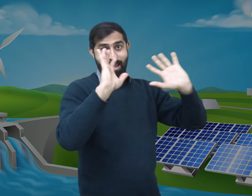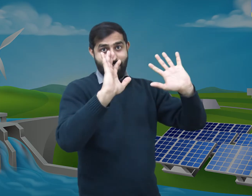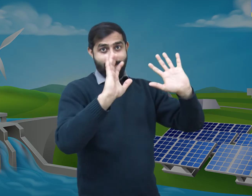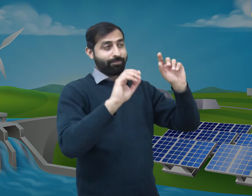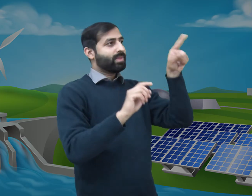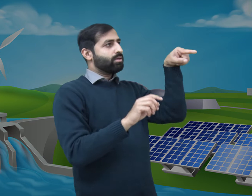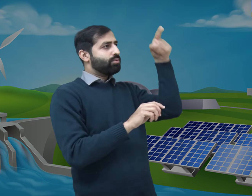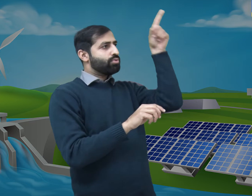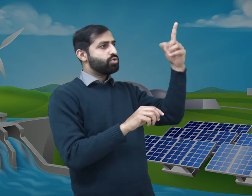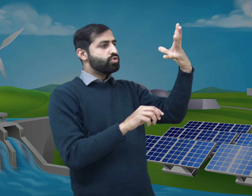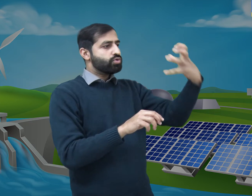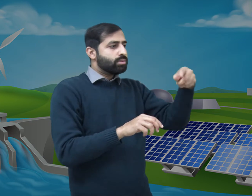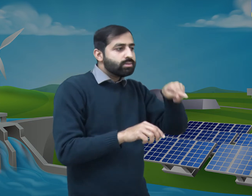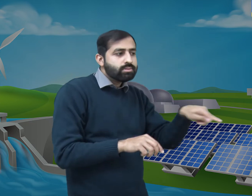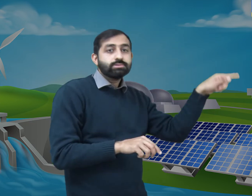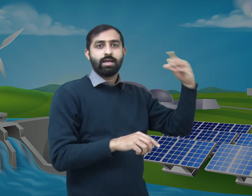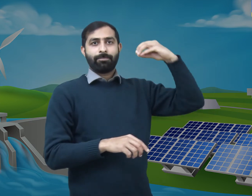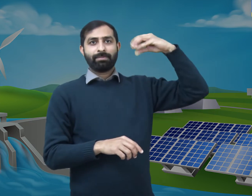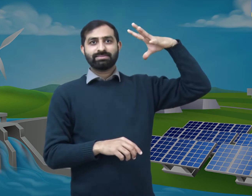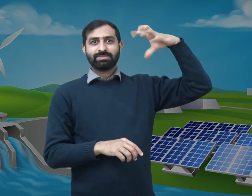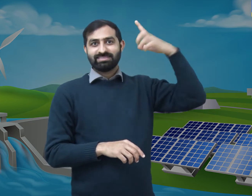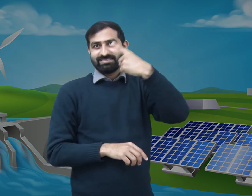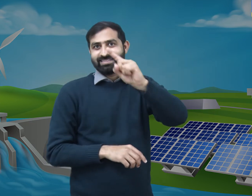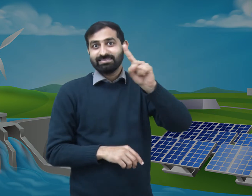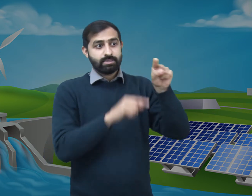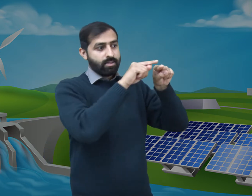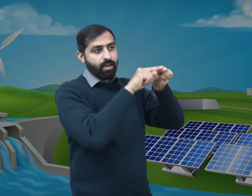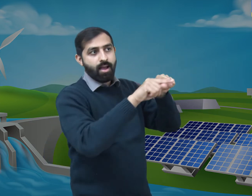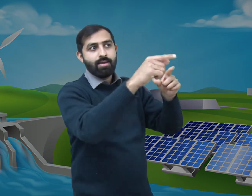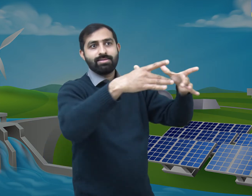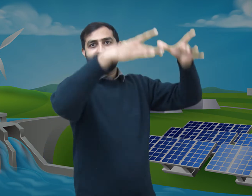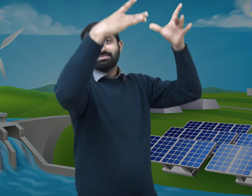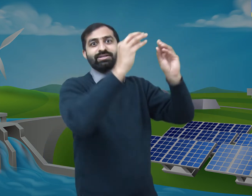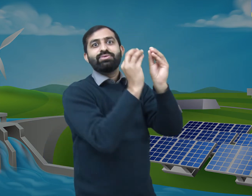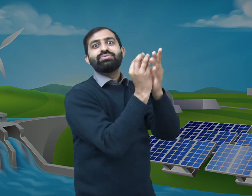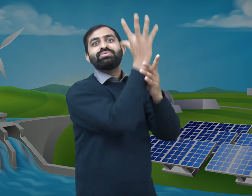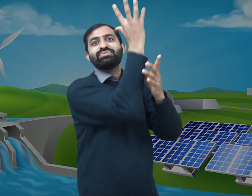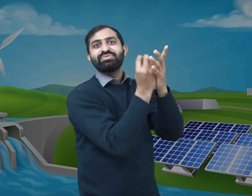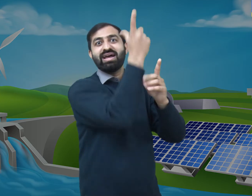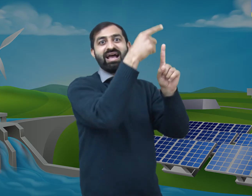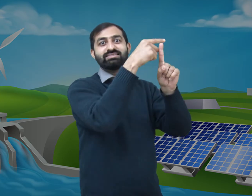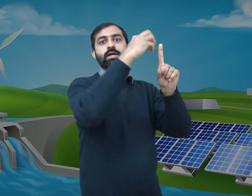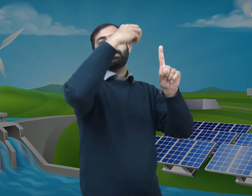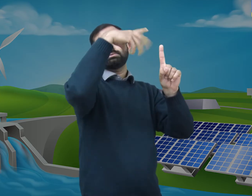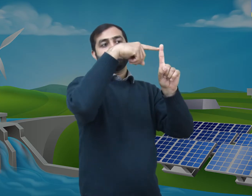The generator converts the mechanical energy into electrical energy.